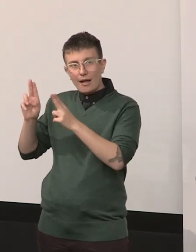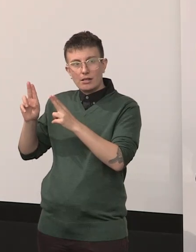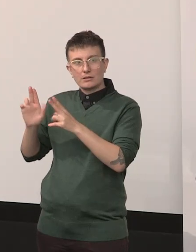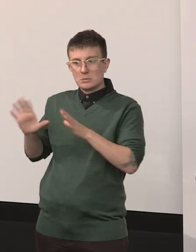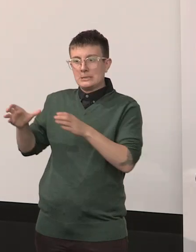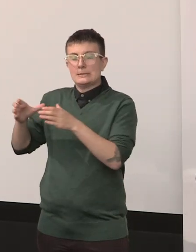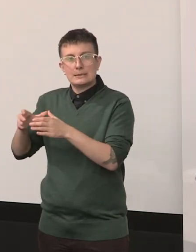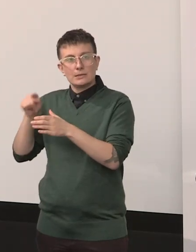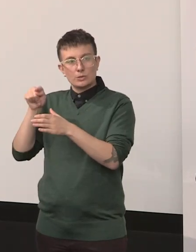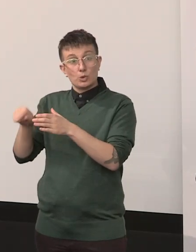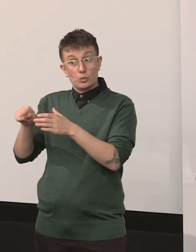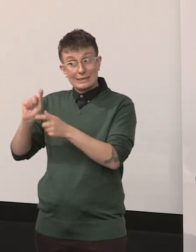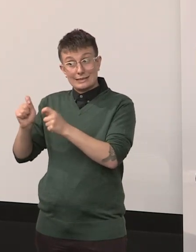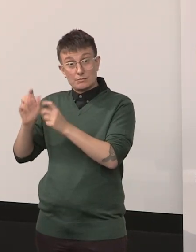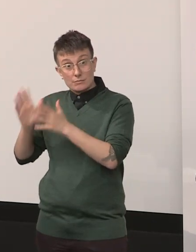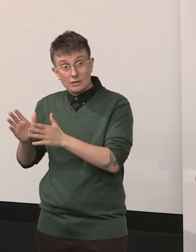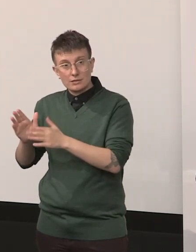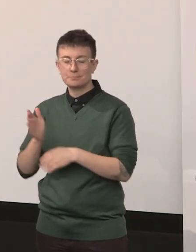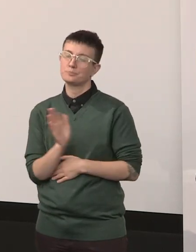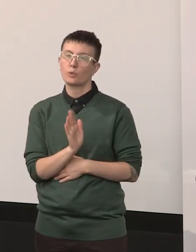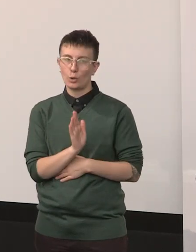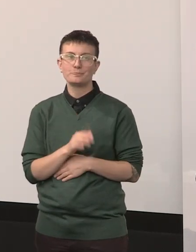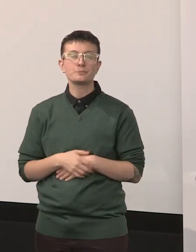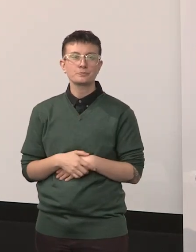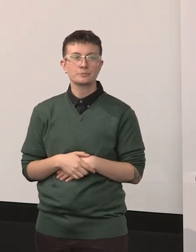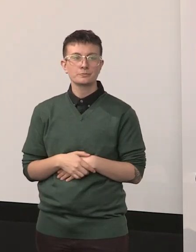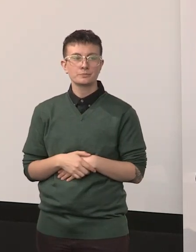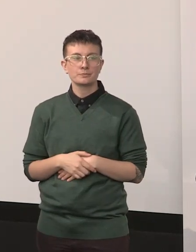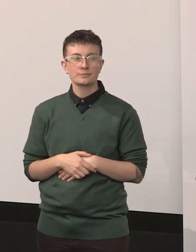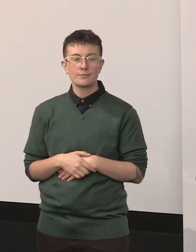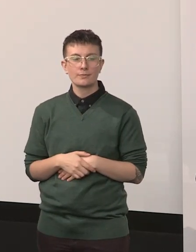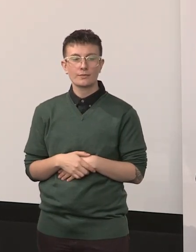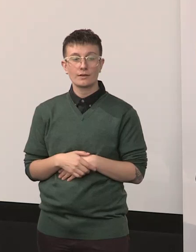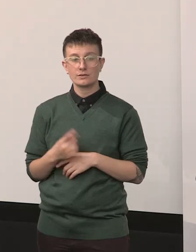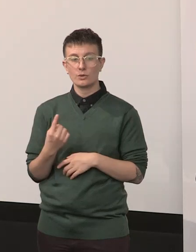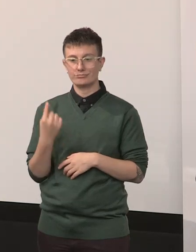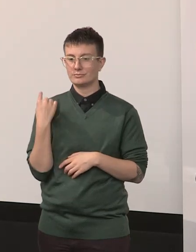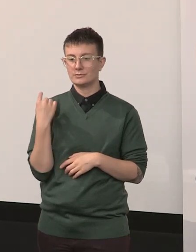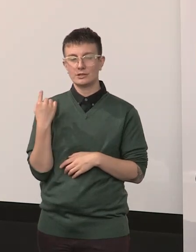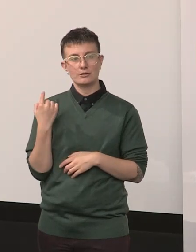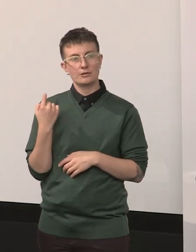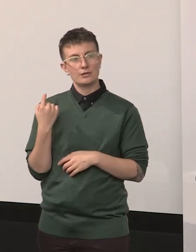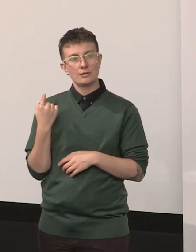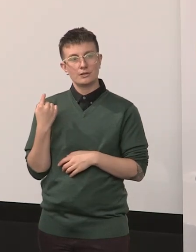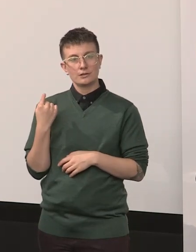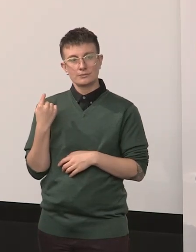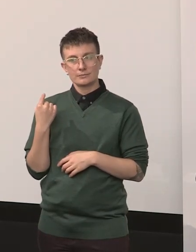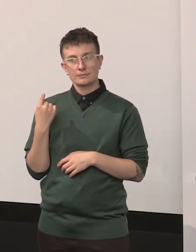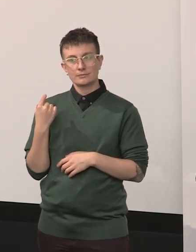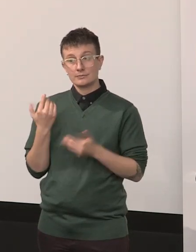Not within facilities, no. And this has been traversed. In fact, there was a very nice